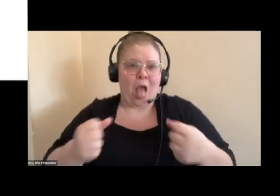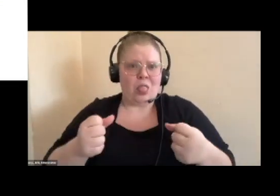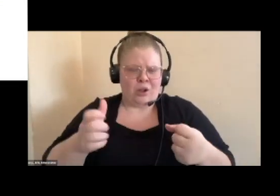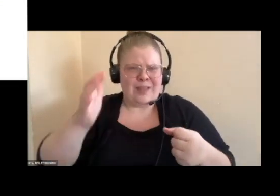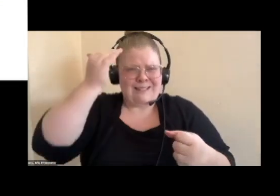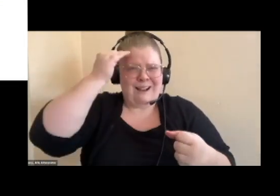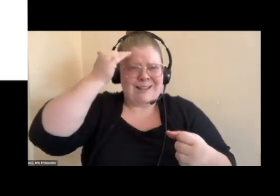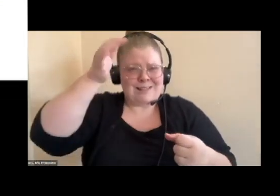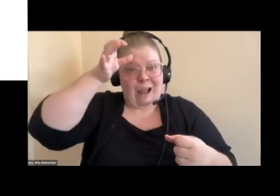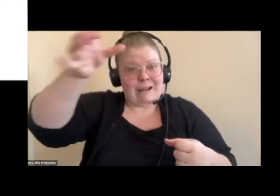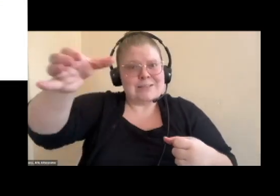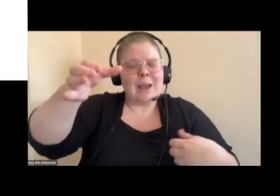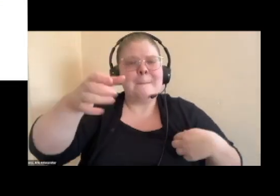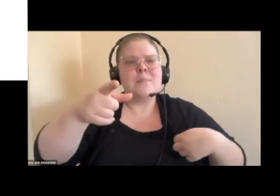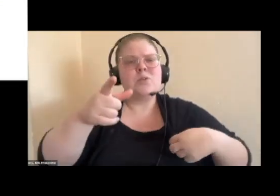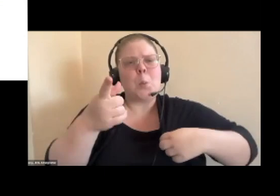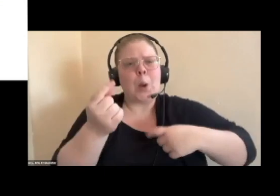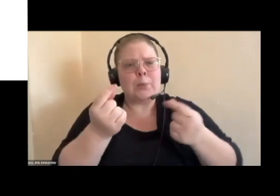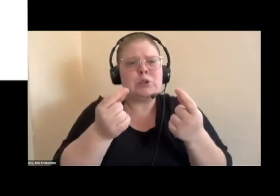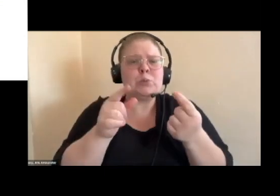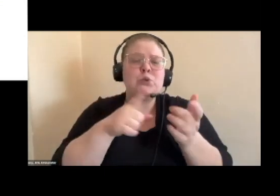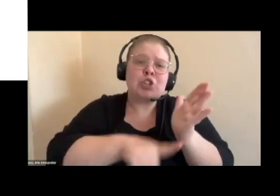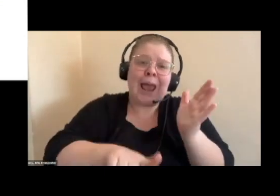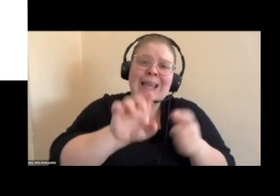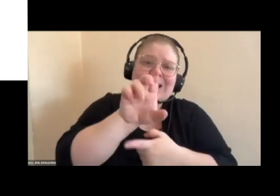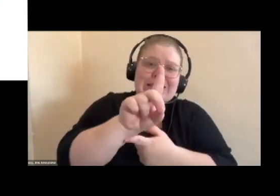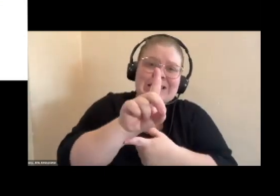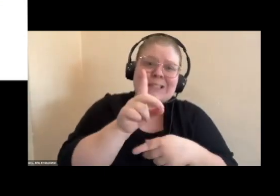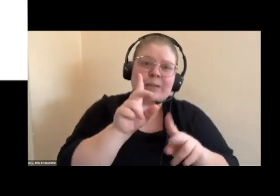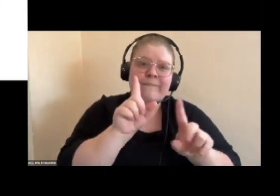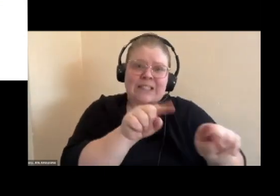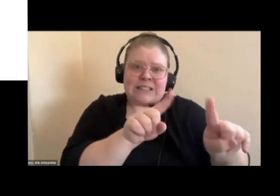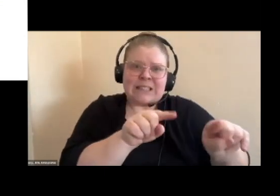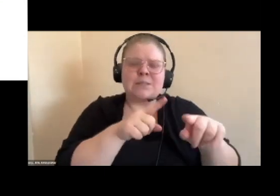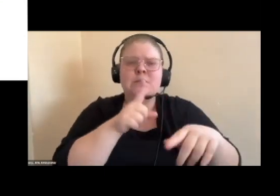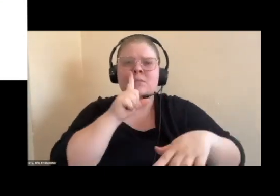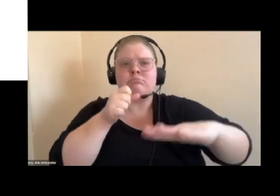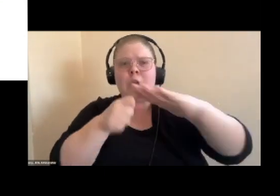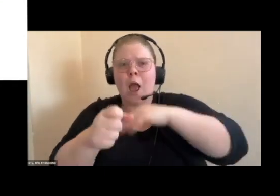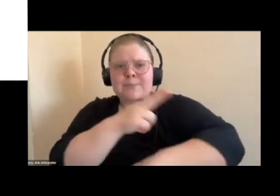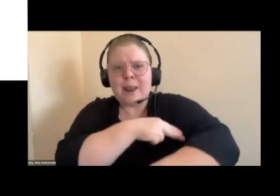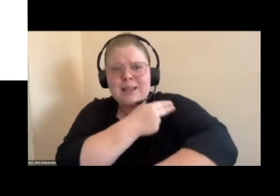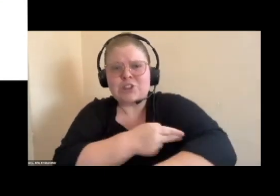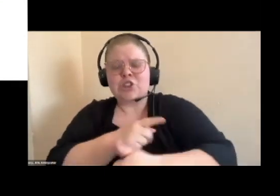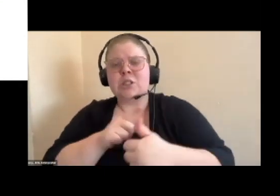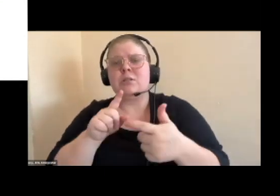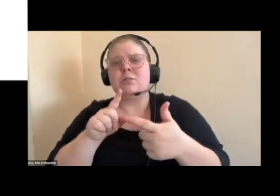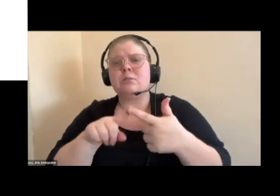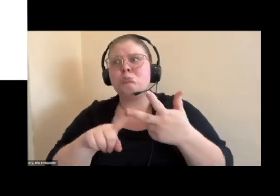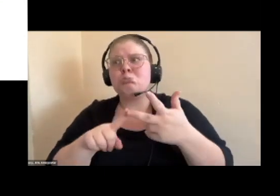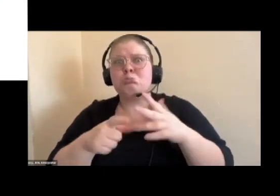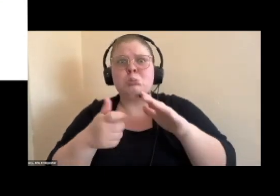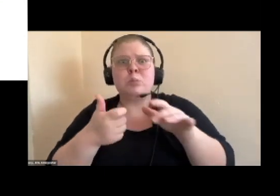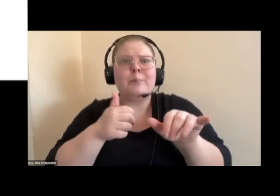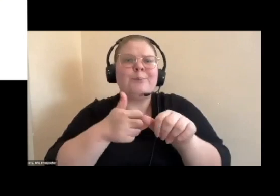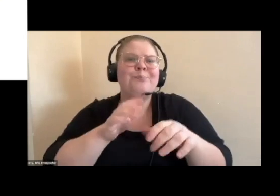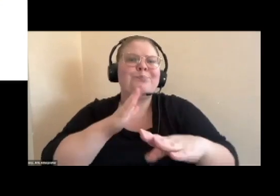ED visits, hospitalizations, preventative care. Then on the community living side,